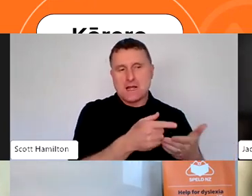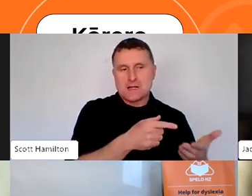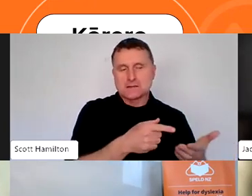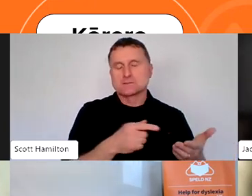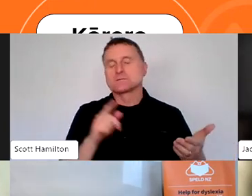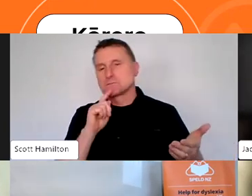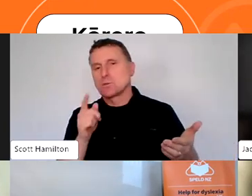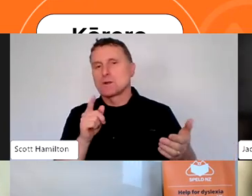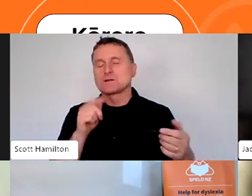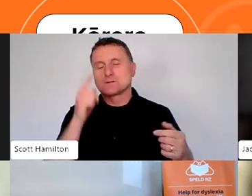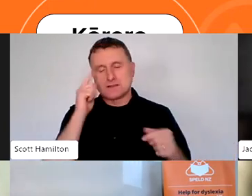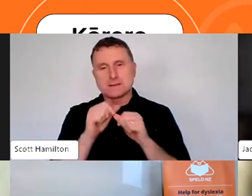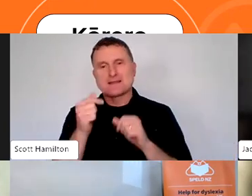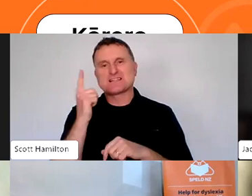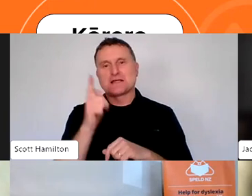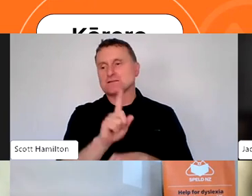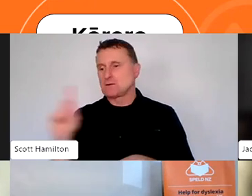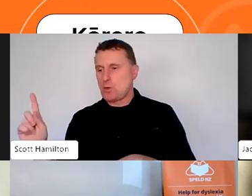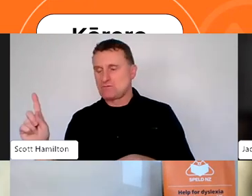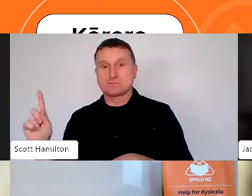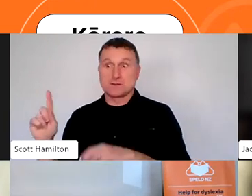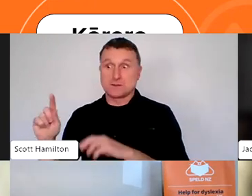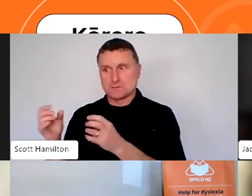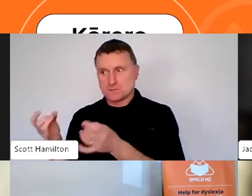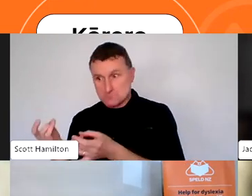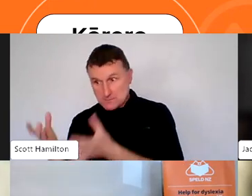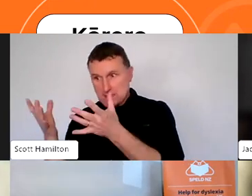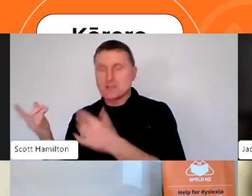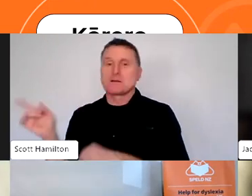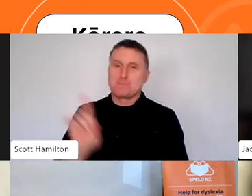we're trying to put in place sort of as a way of addressing some